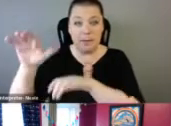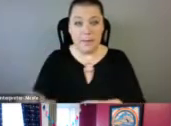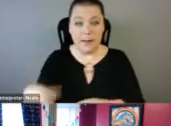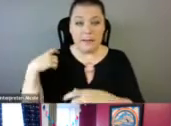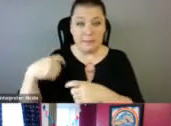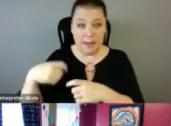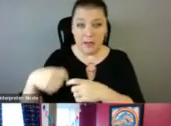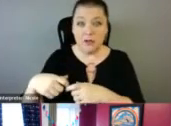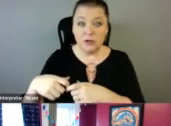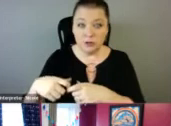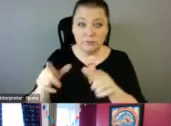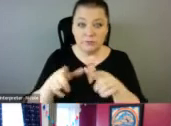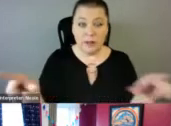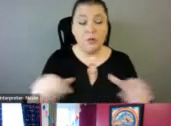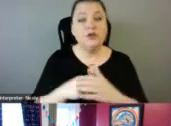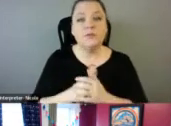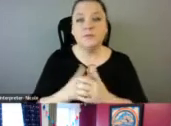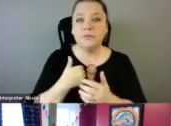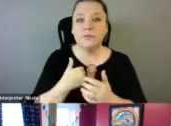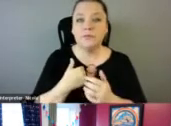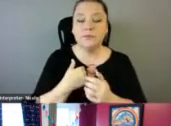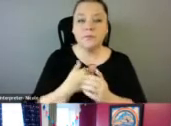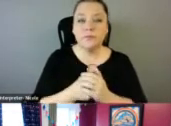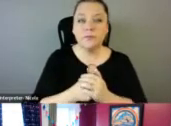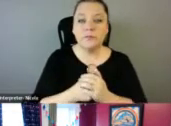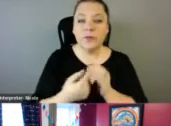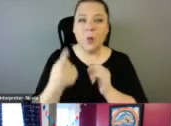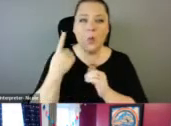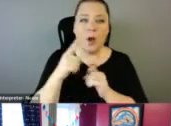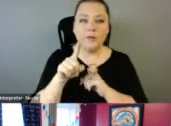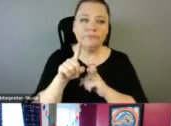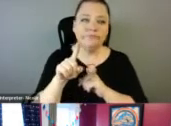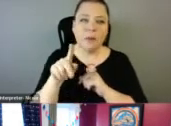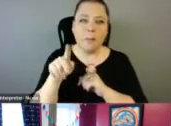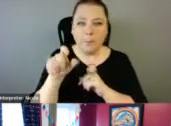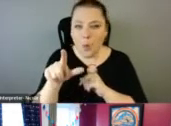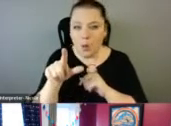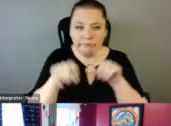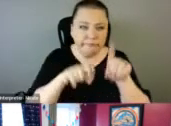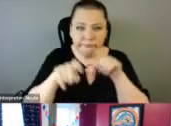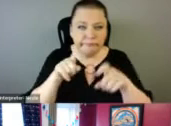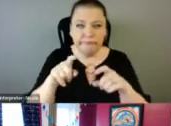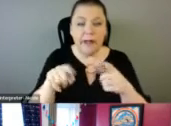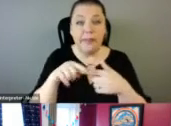have just one poll in a moment and also some evaluation questions at the end. So please please.